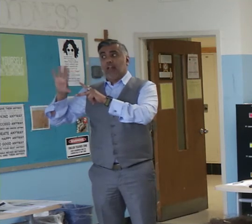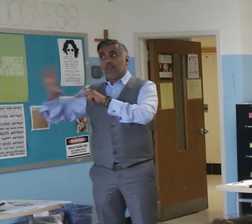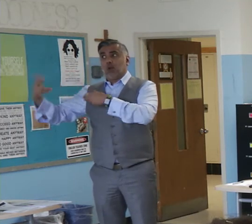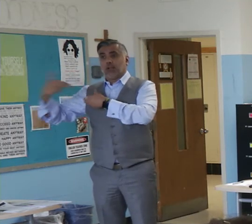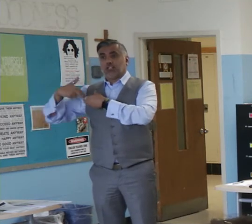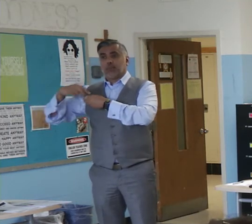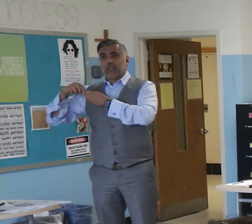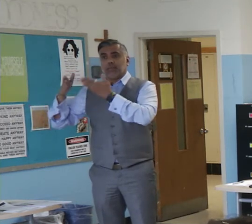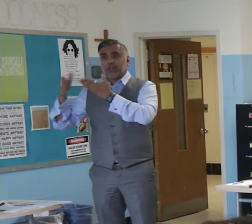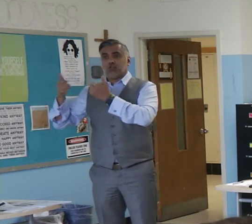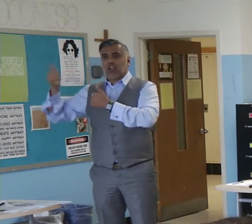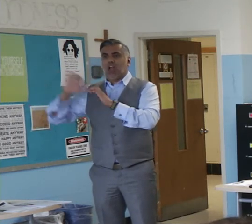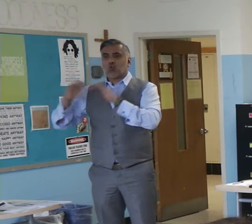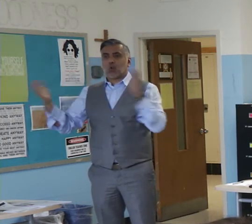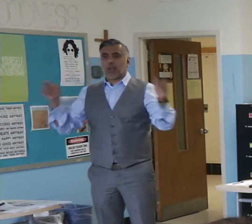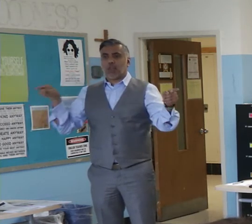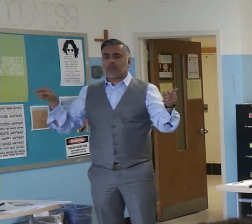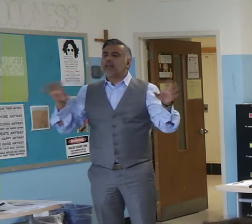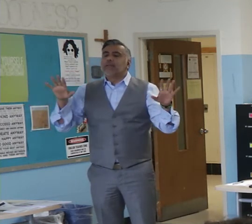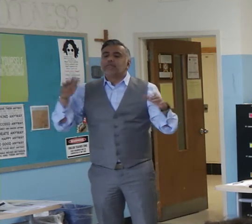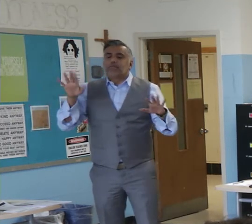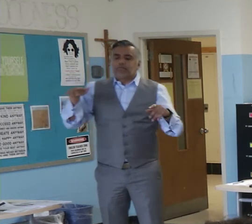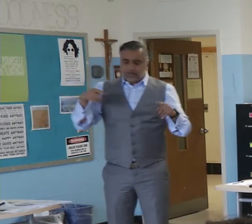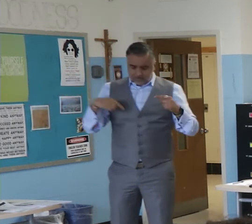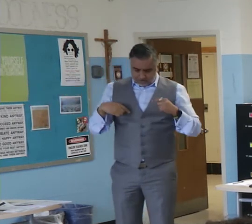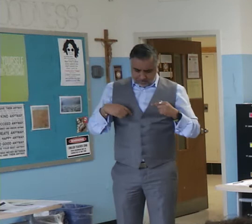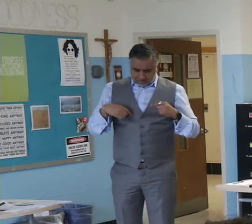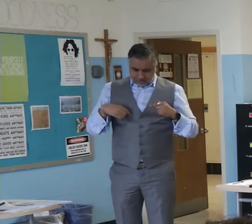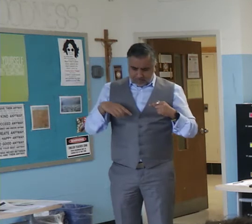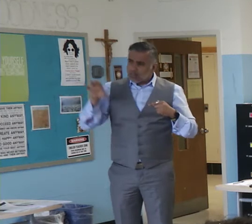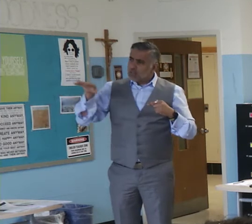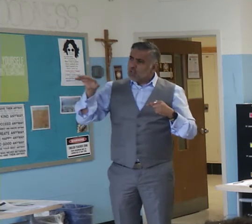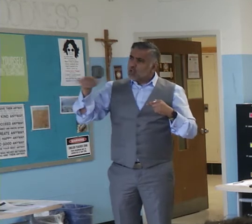ministry? I guess what I'm asking is if you have a lot of people, a lot of